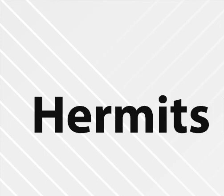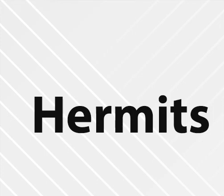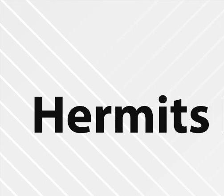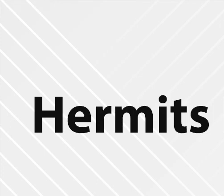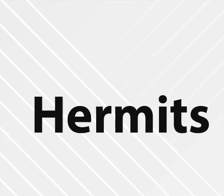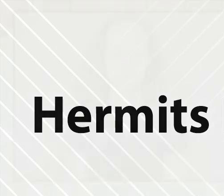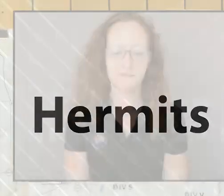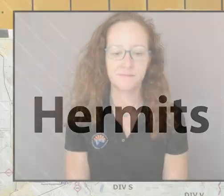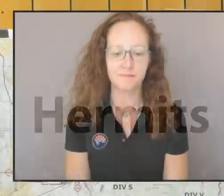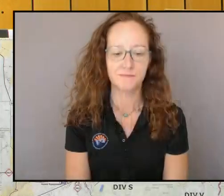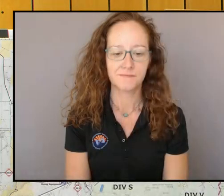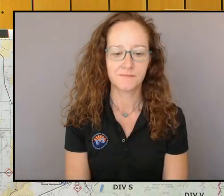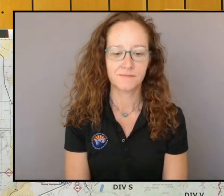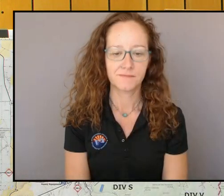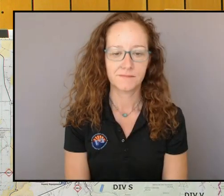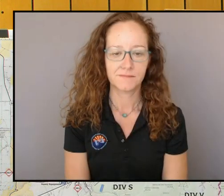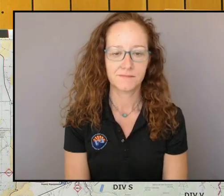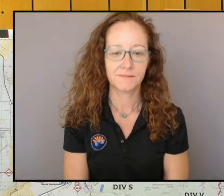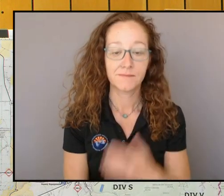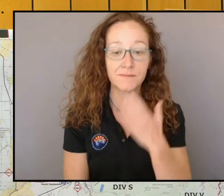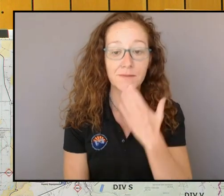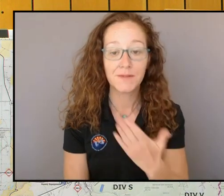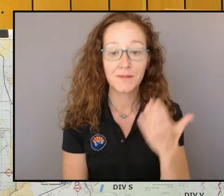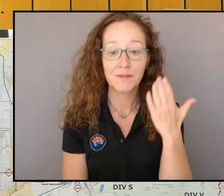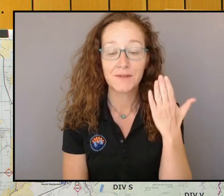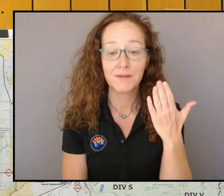Good morning. My name is Jayson Coil, Operations Section